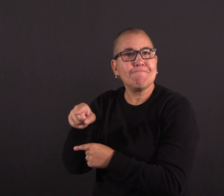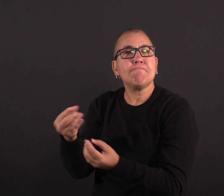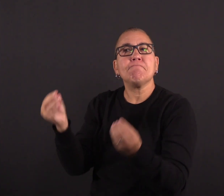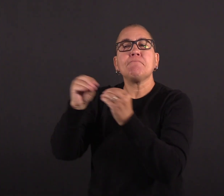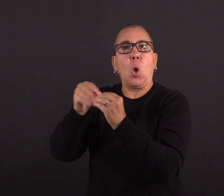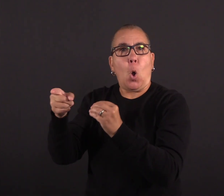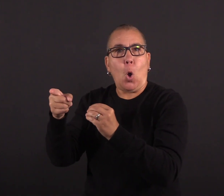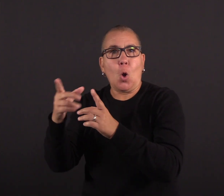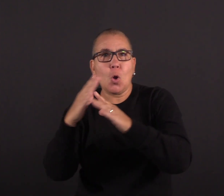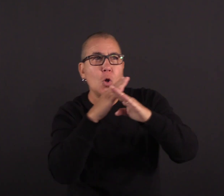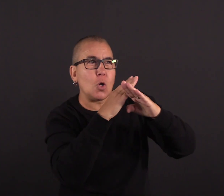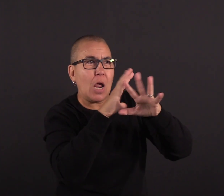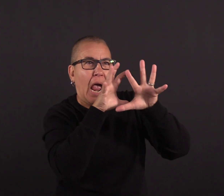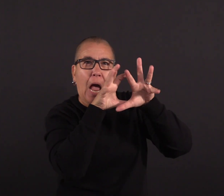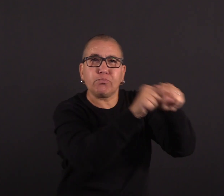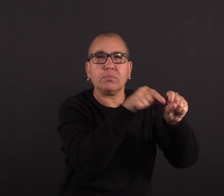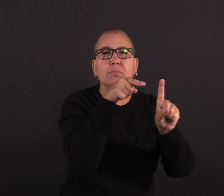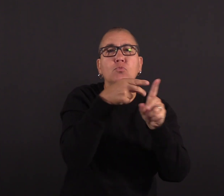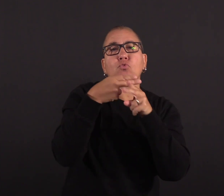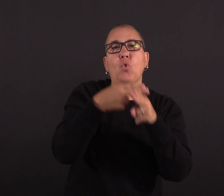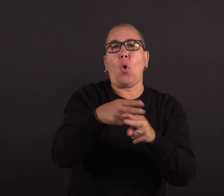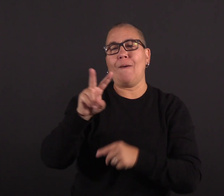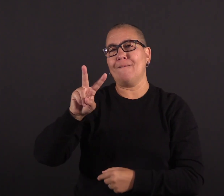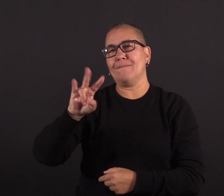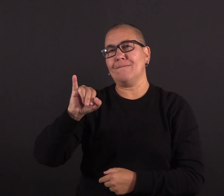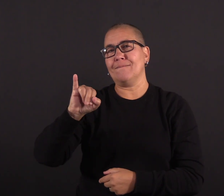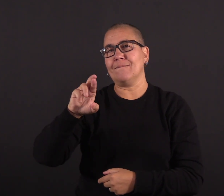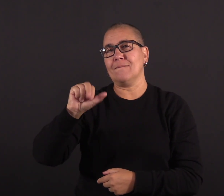when he will get vaccines for respiratory syncytial virus,